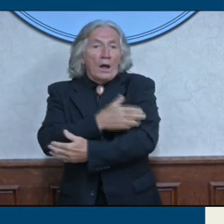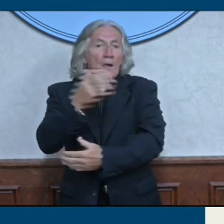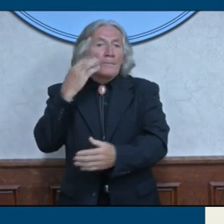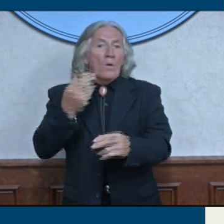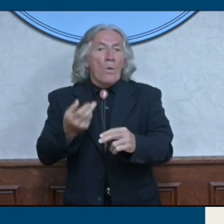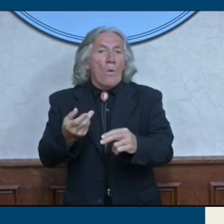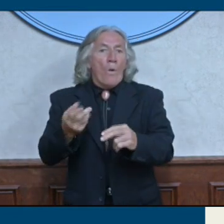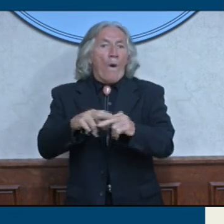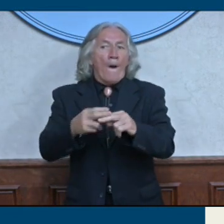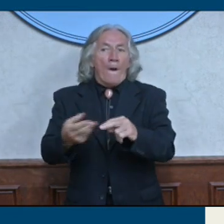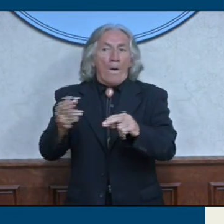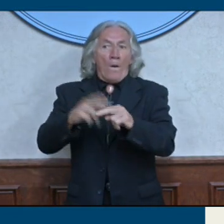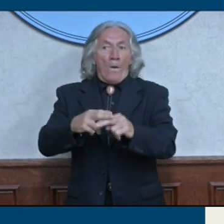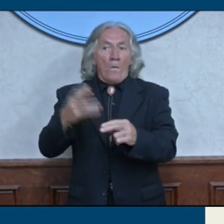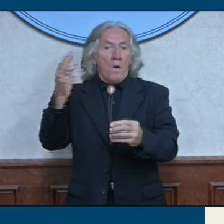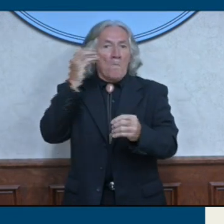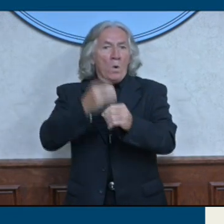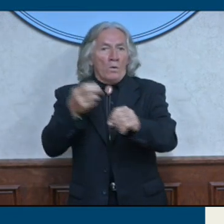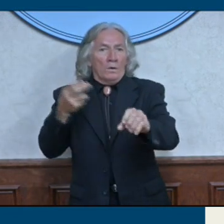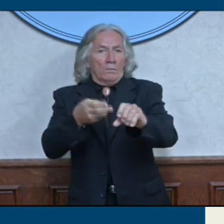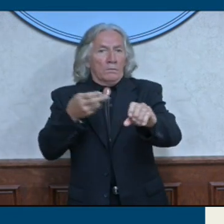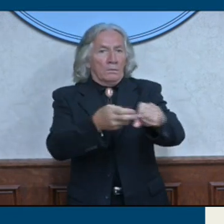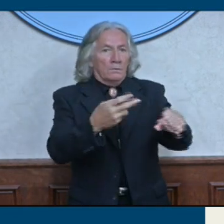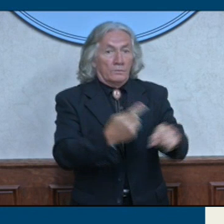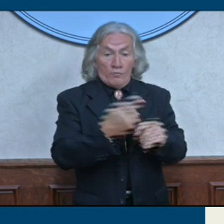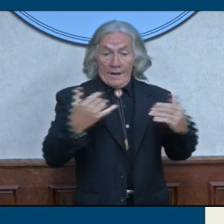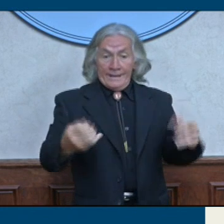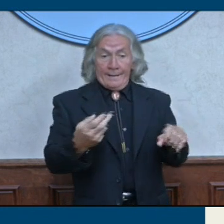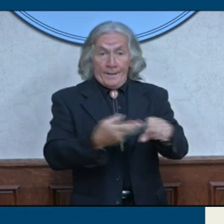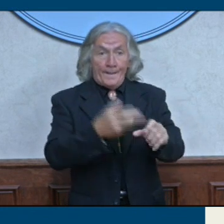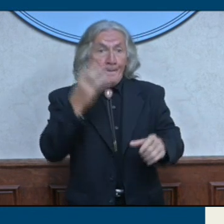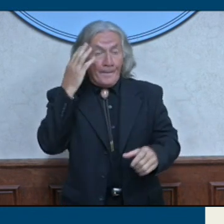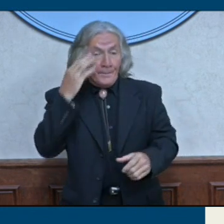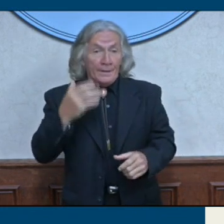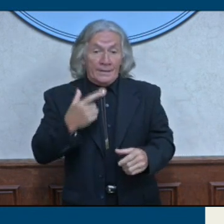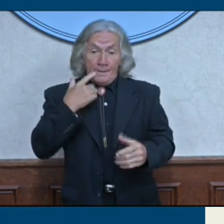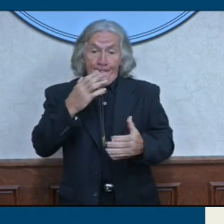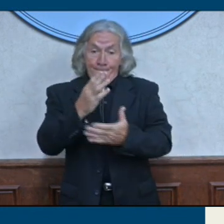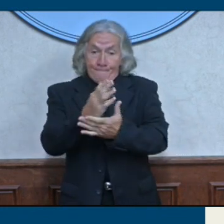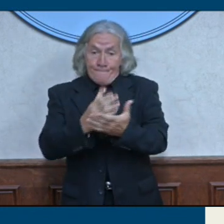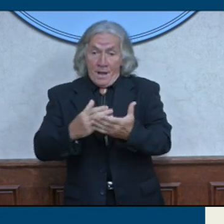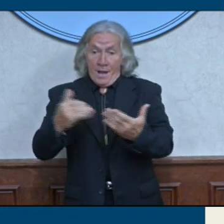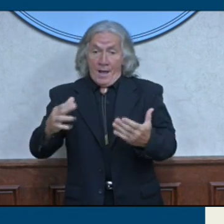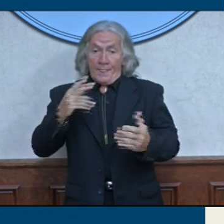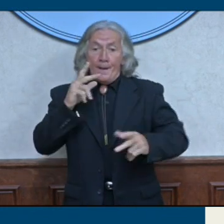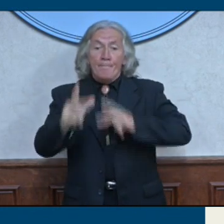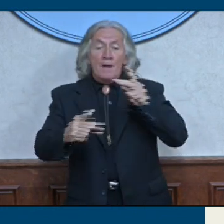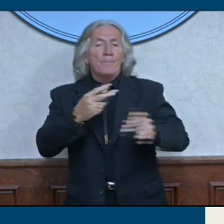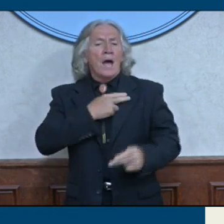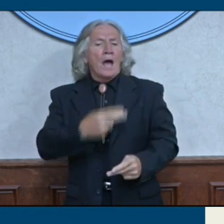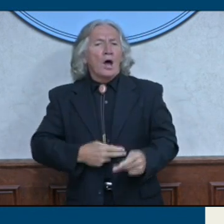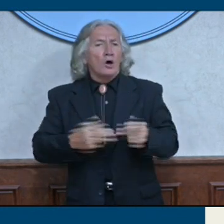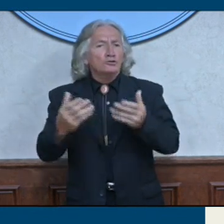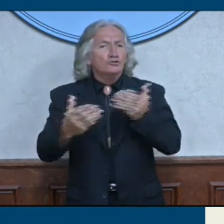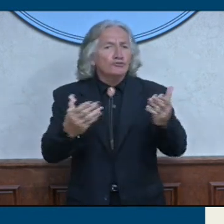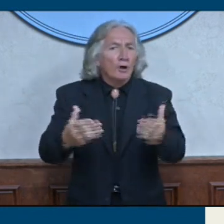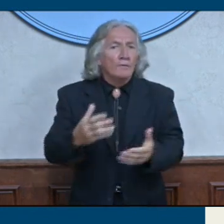I'VE MENTIONED THESE TO YOU AS THESE NUMBERS CHANGE AS WE START TO SEE MORE COVID HOSPITALIZATIONS GO UP AND WE